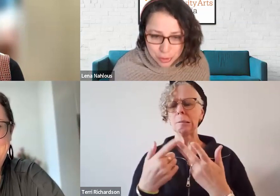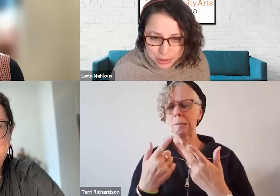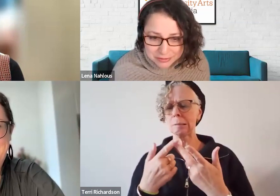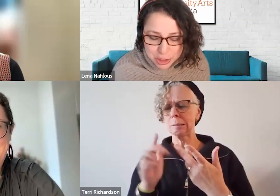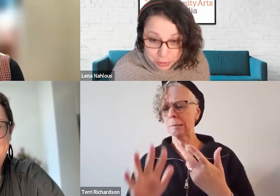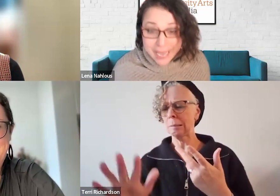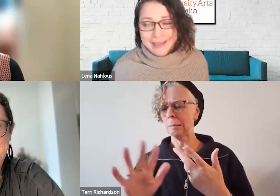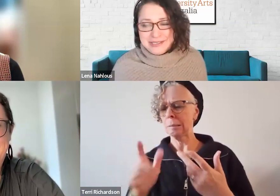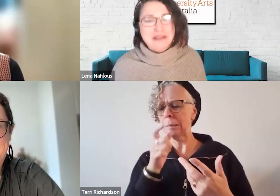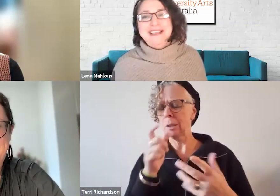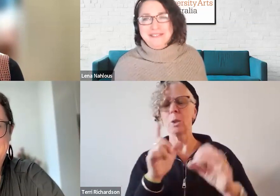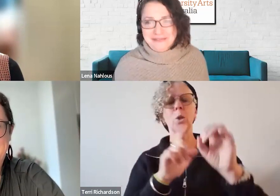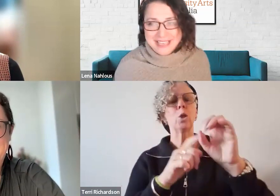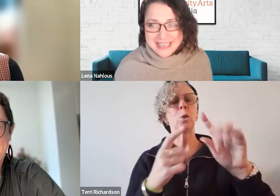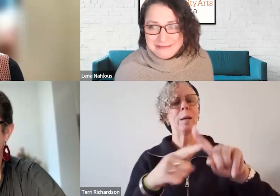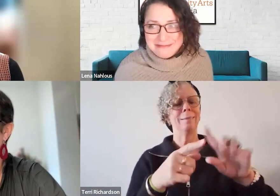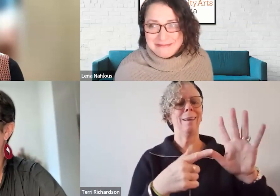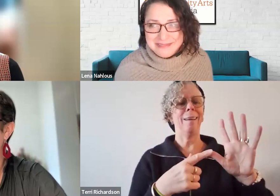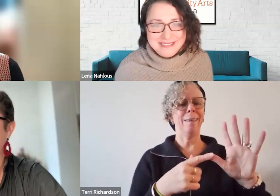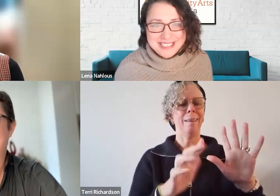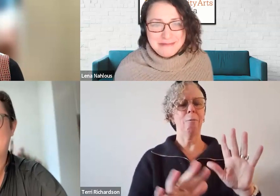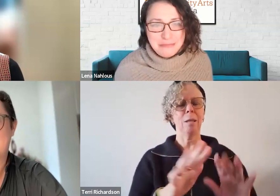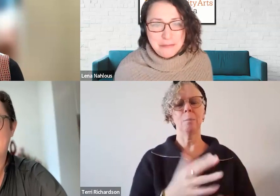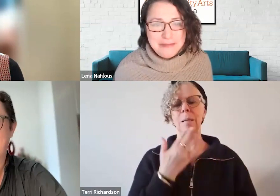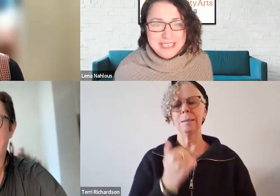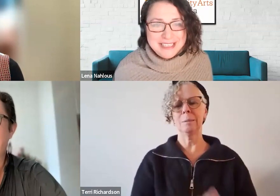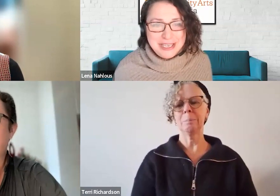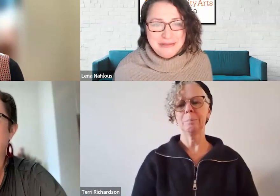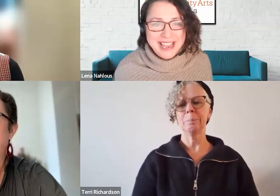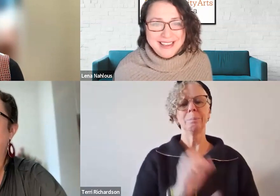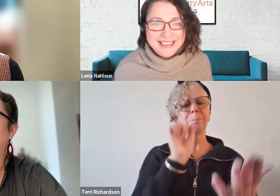The Q&A. Sorry. Yes. Just pop them into the Q&A.